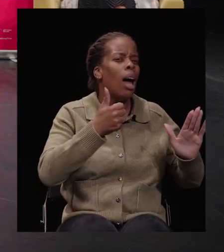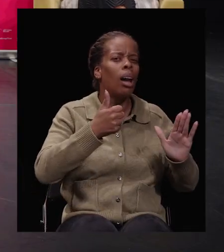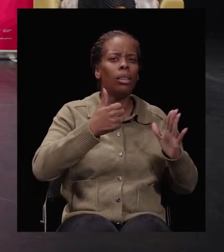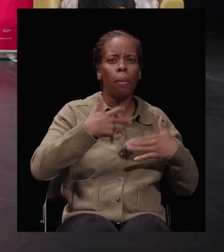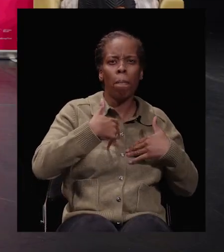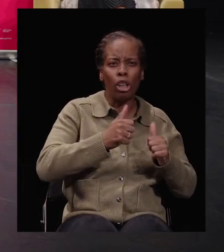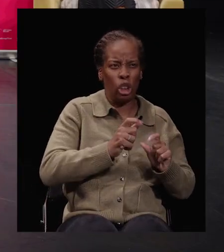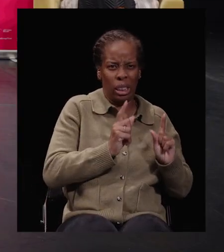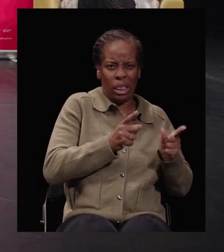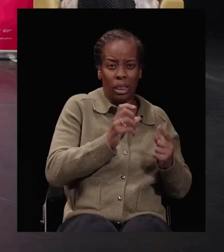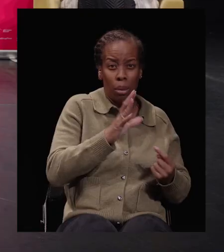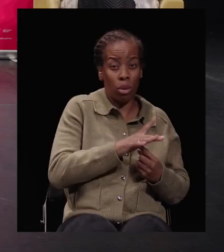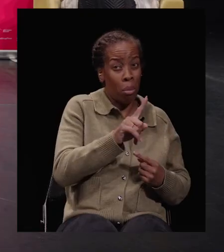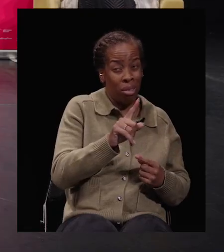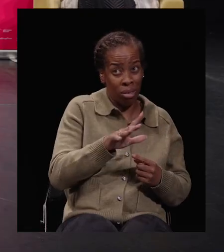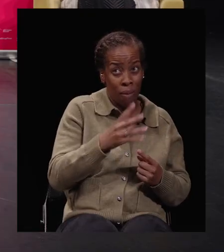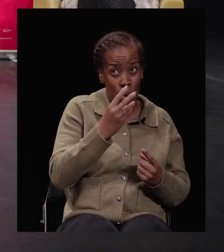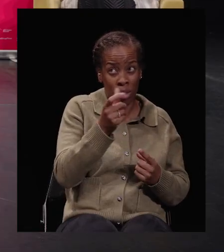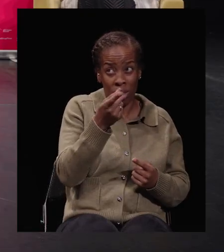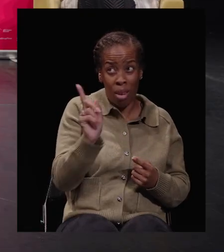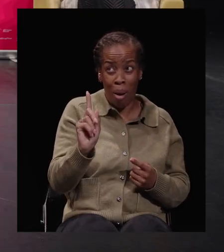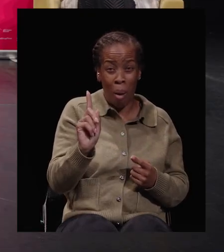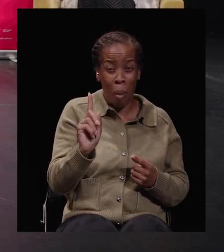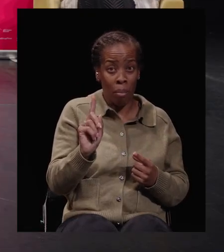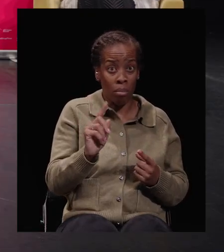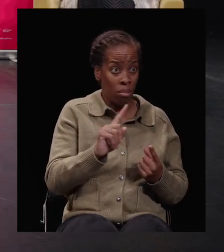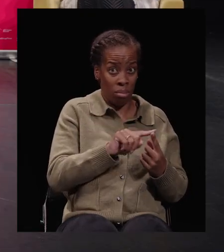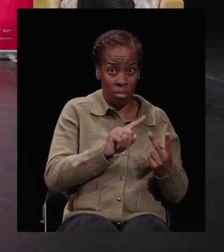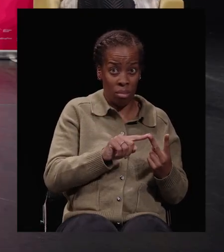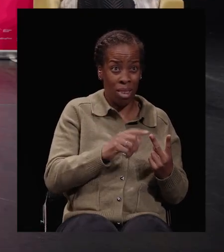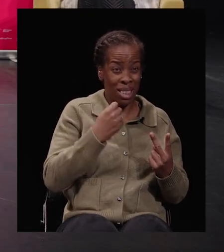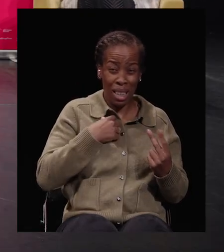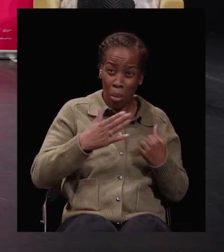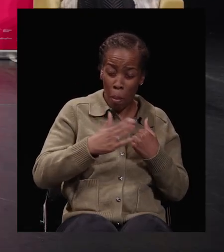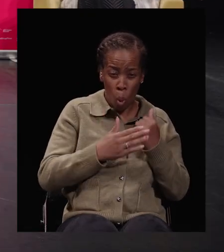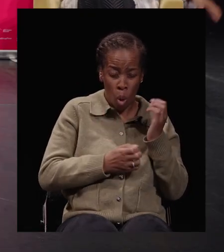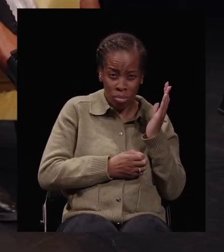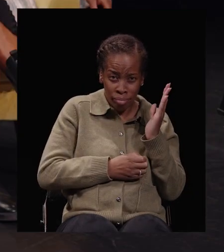but we know that for some, the climb is much steeper before they even get to perform.